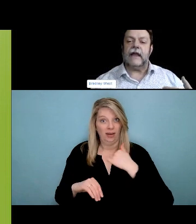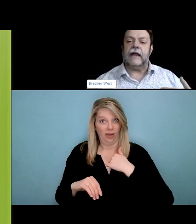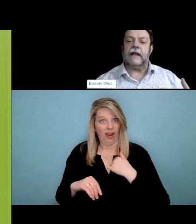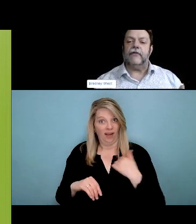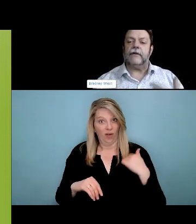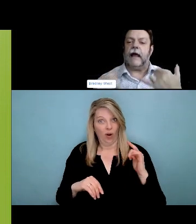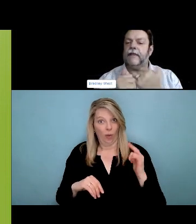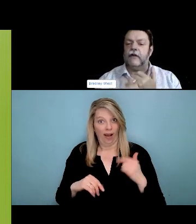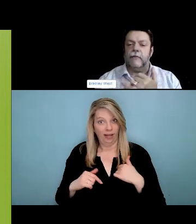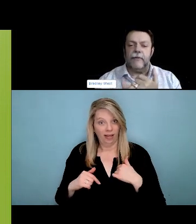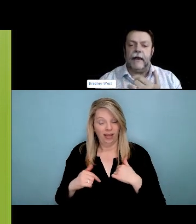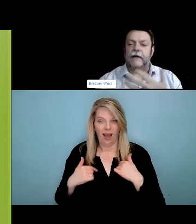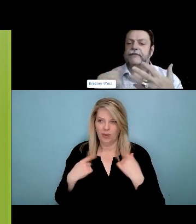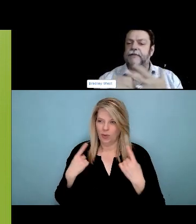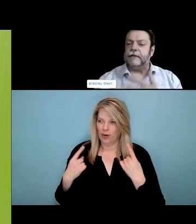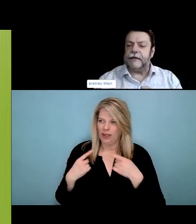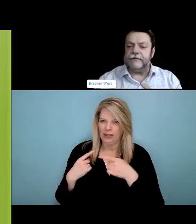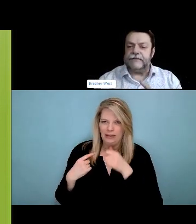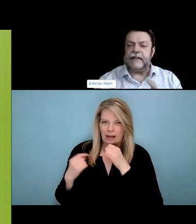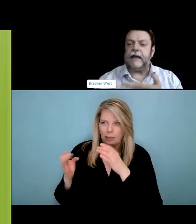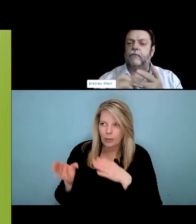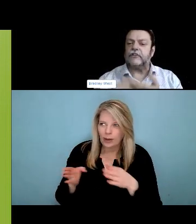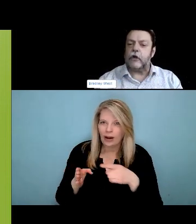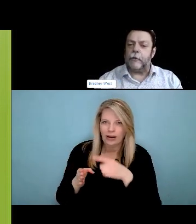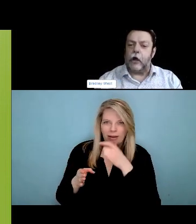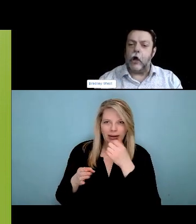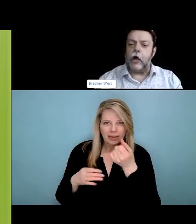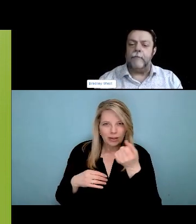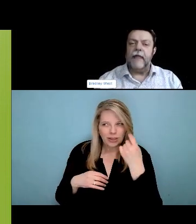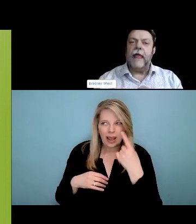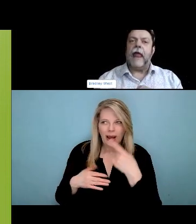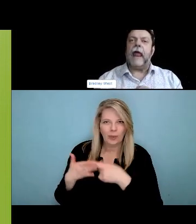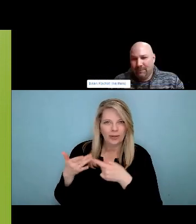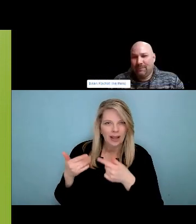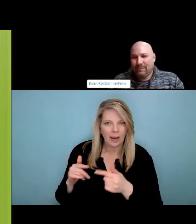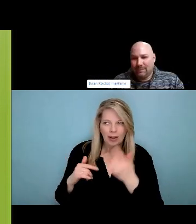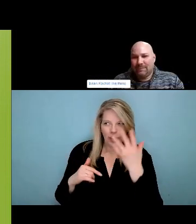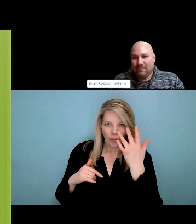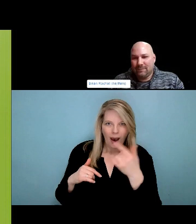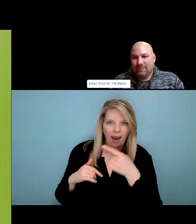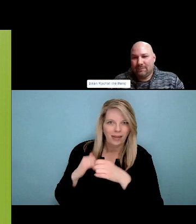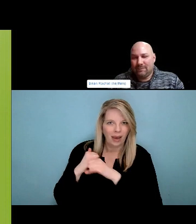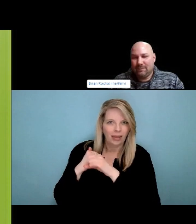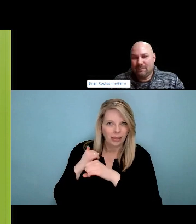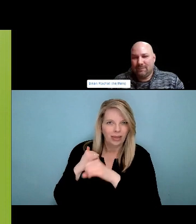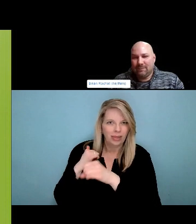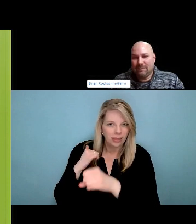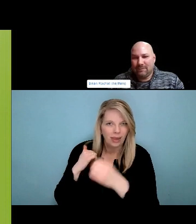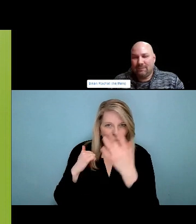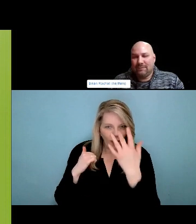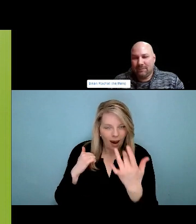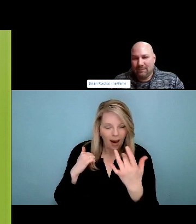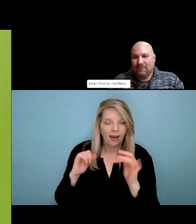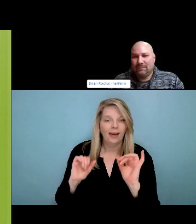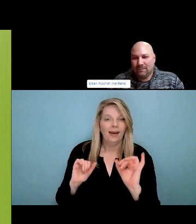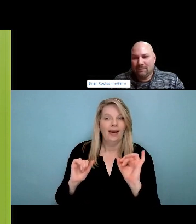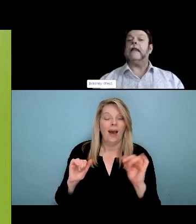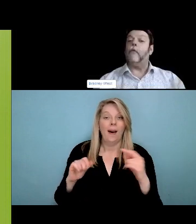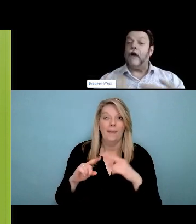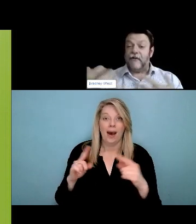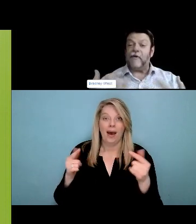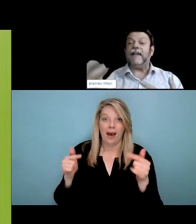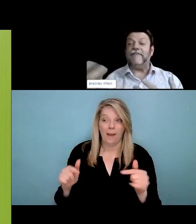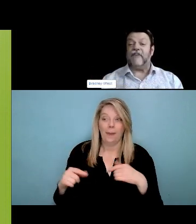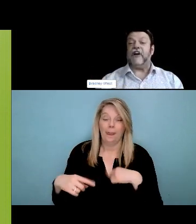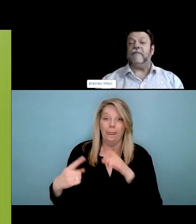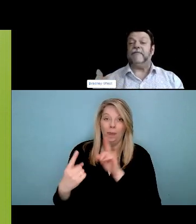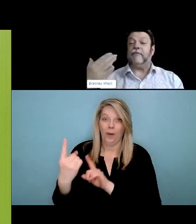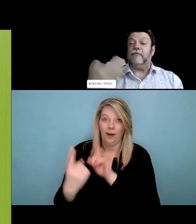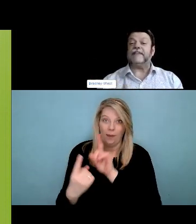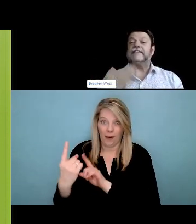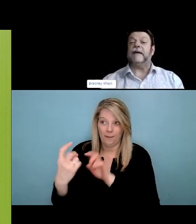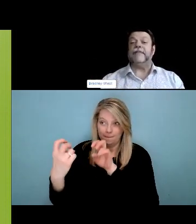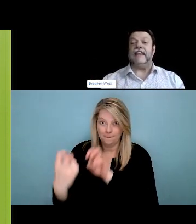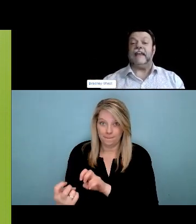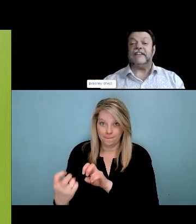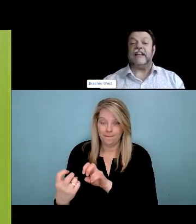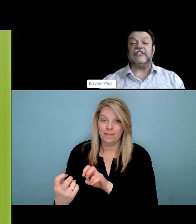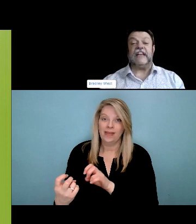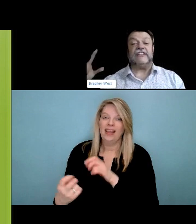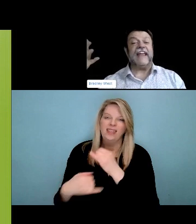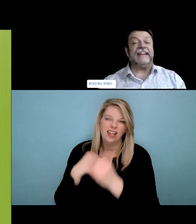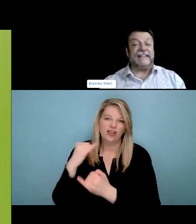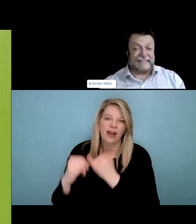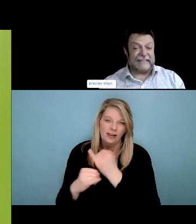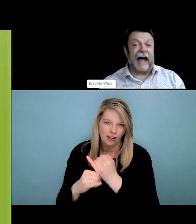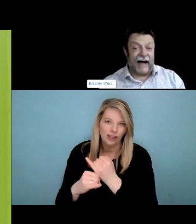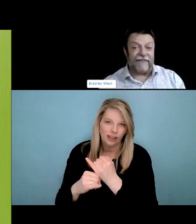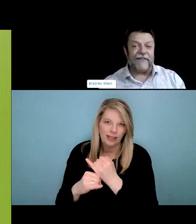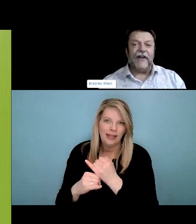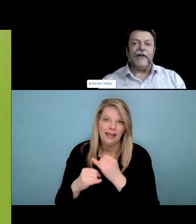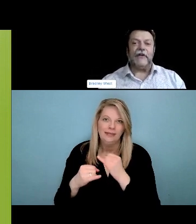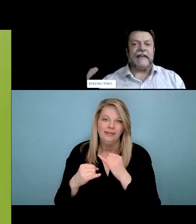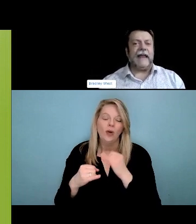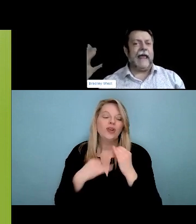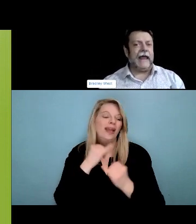is to start talking to people who are impacted by those codes of conduct.